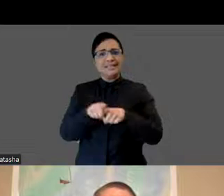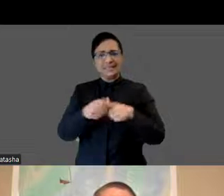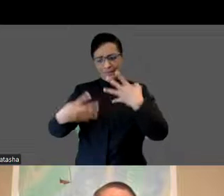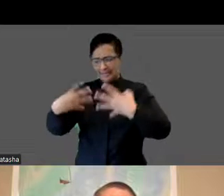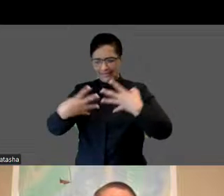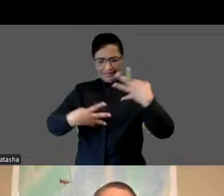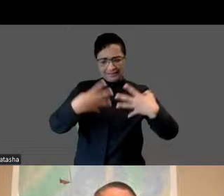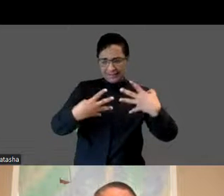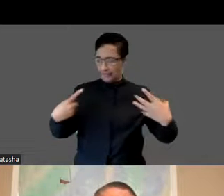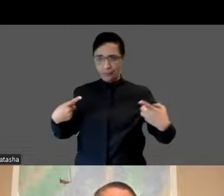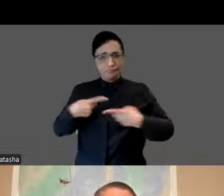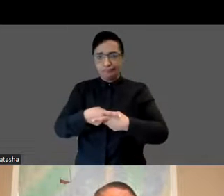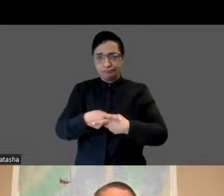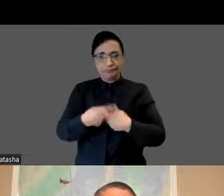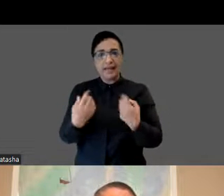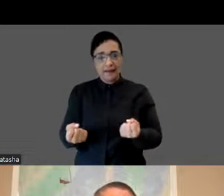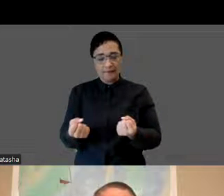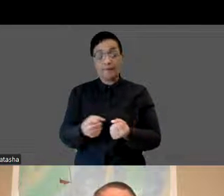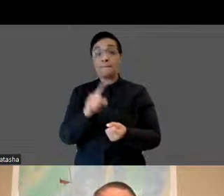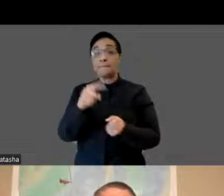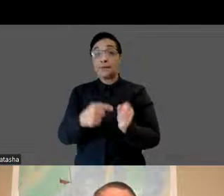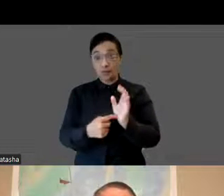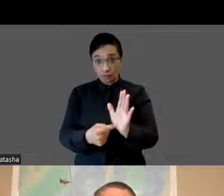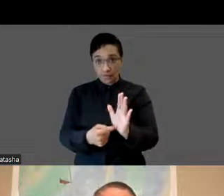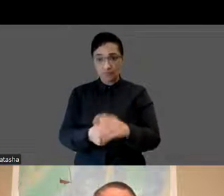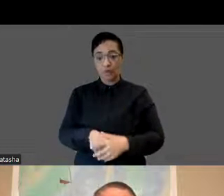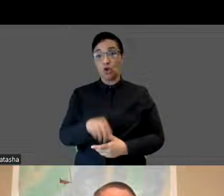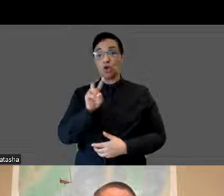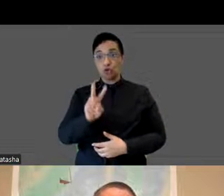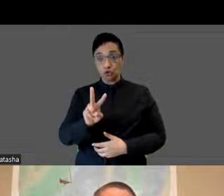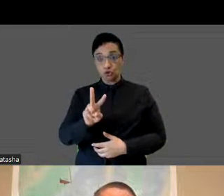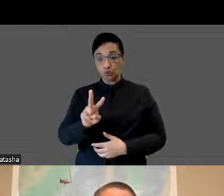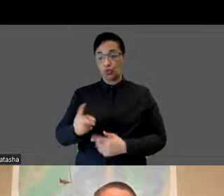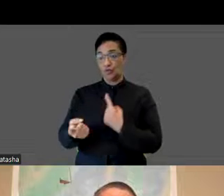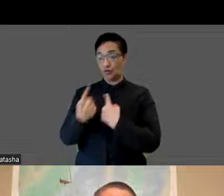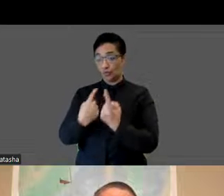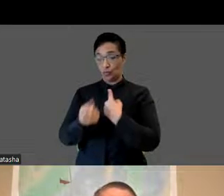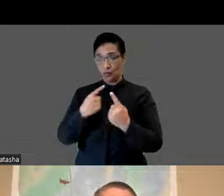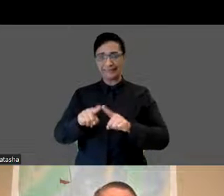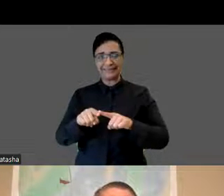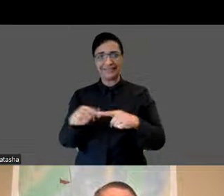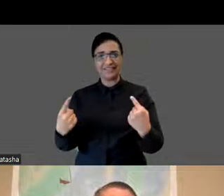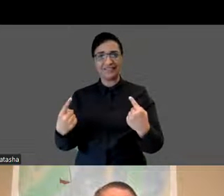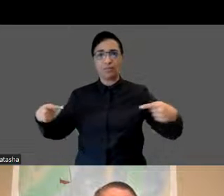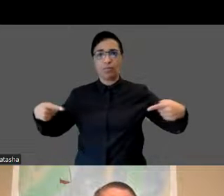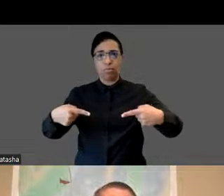was available in their country when there was more than two answers from the same country.